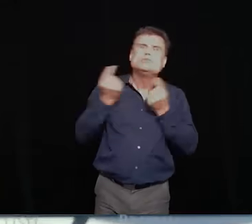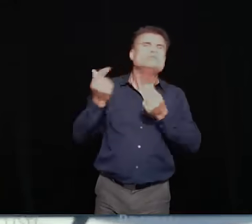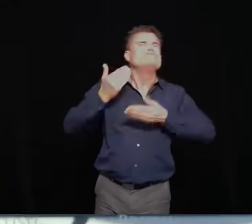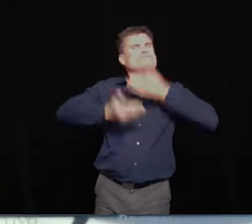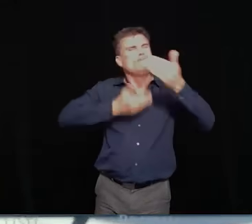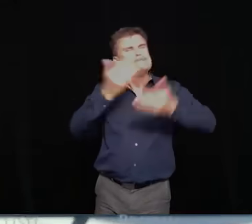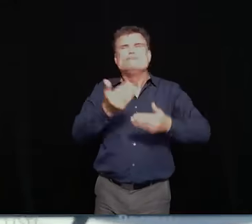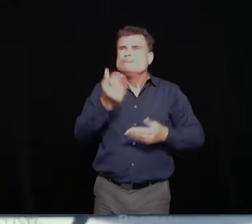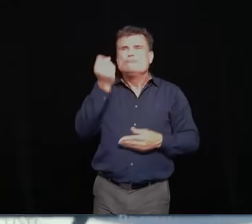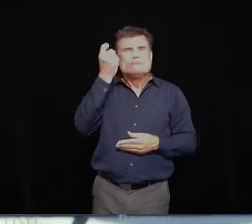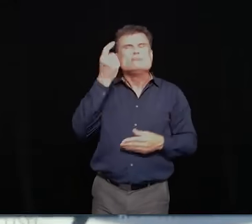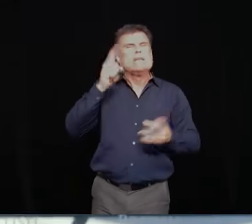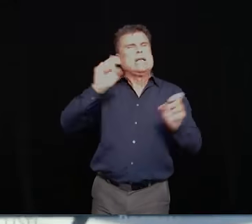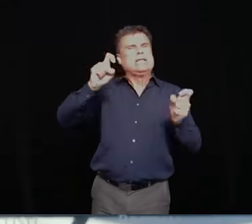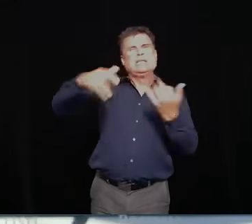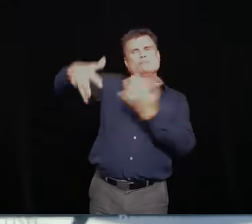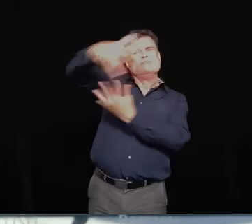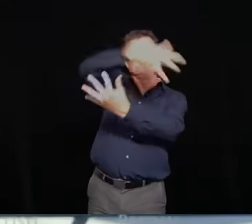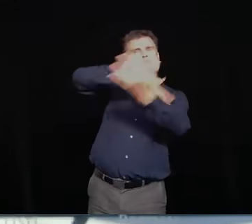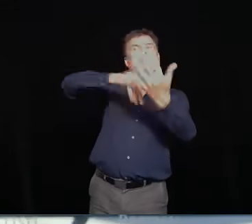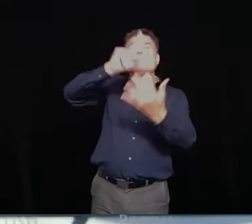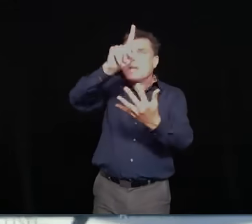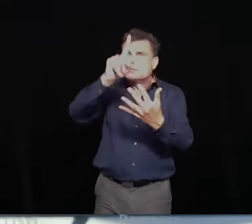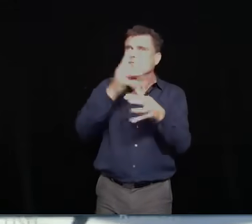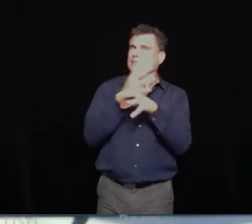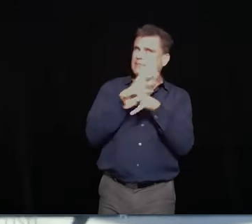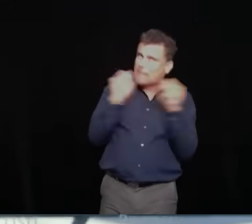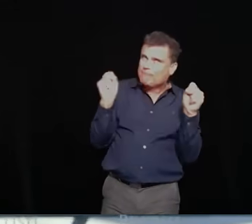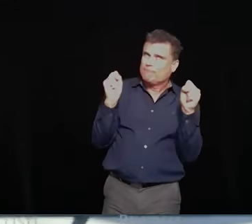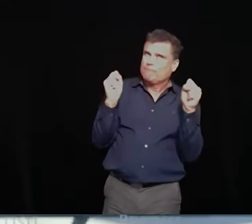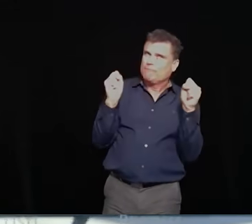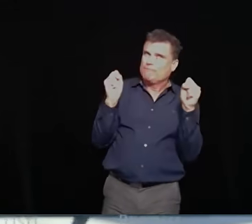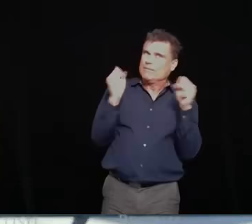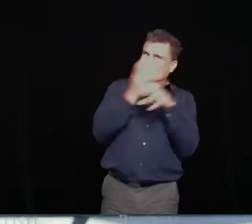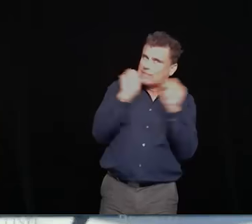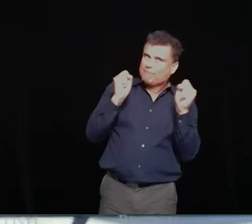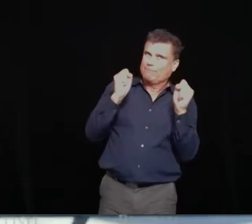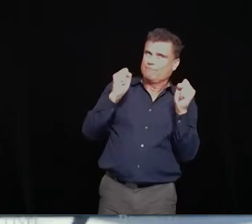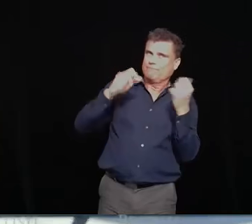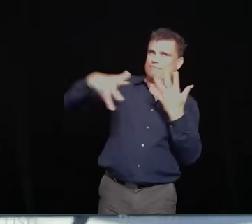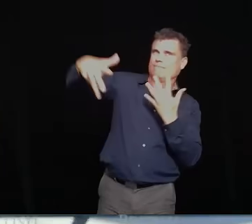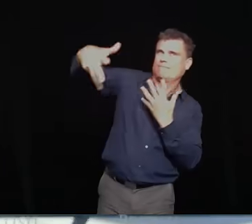surgeries over the same period last year. This week we completed a further 680,000 surgeries.